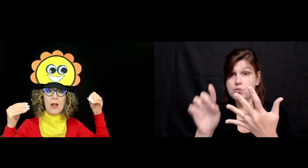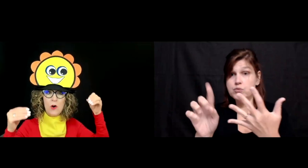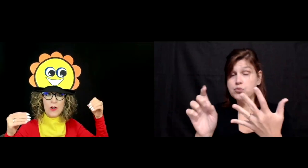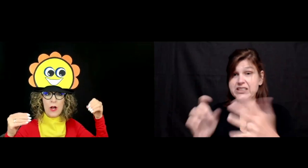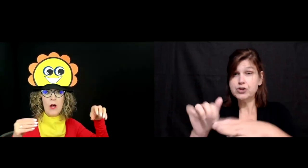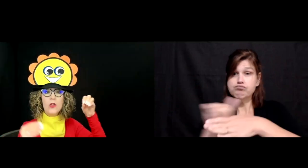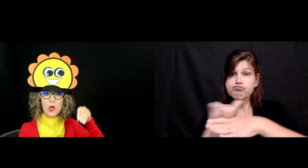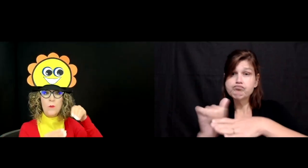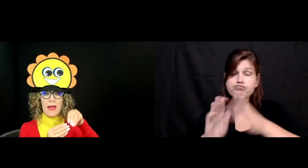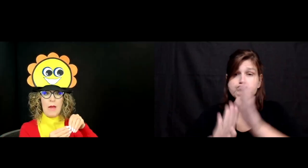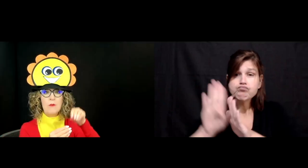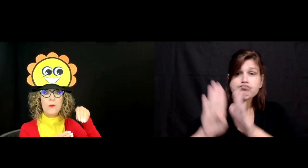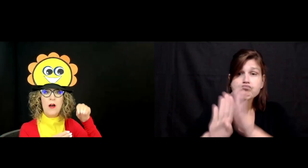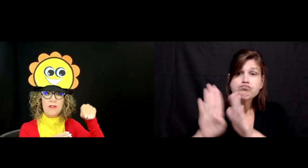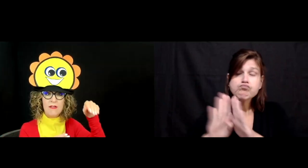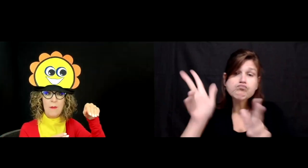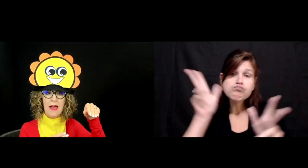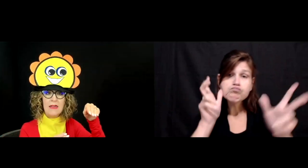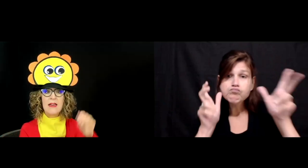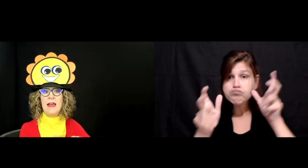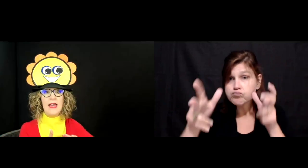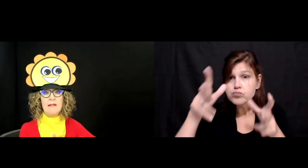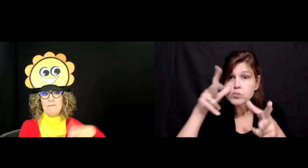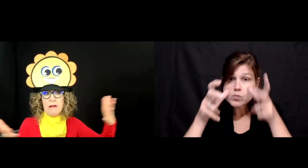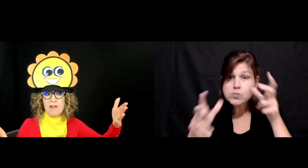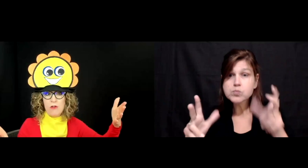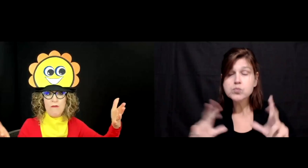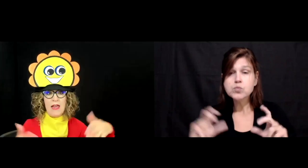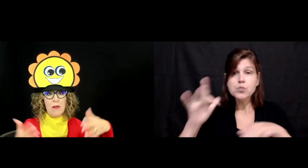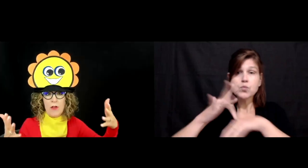in order to be able to participate in story,